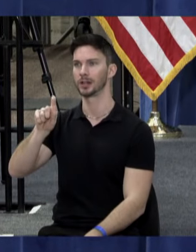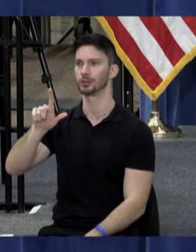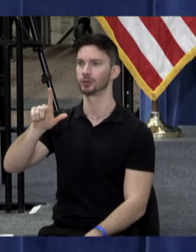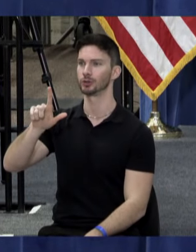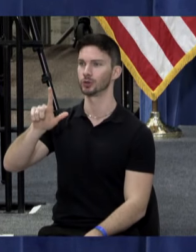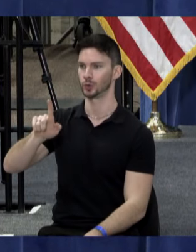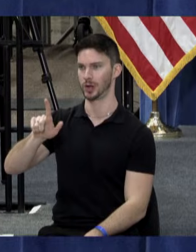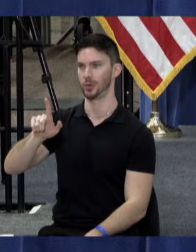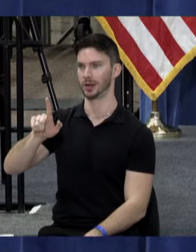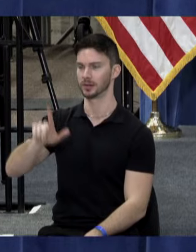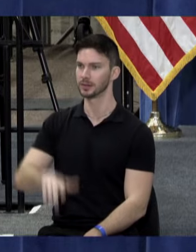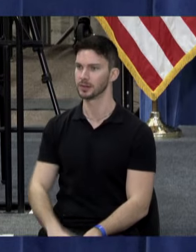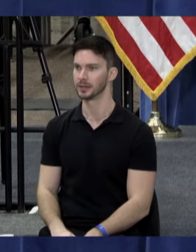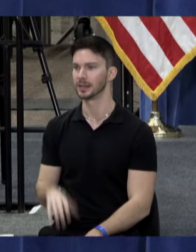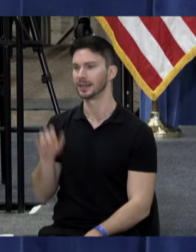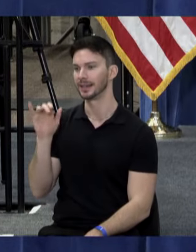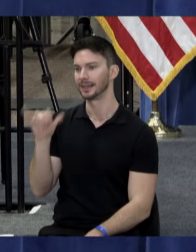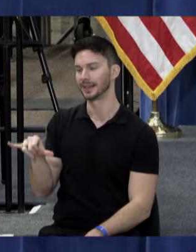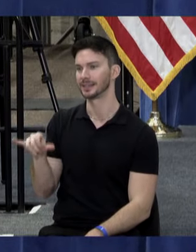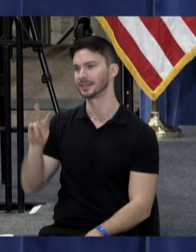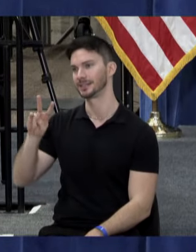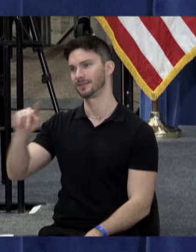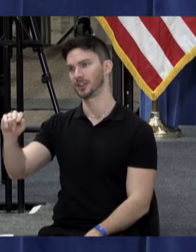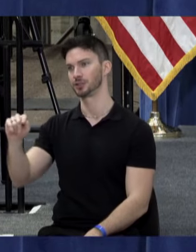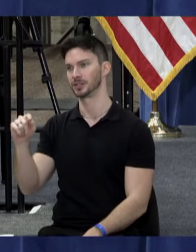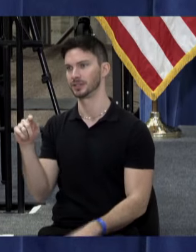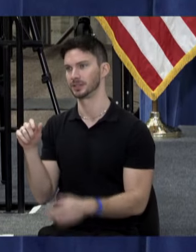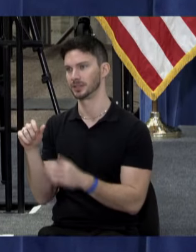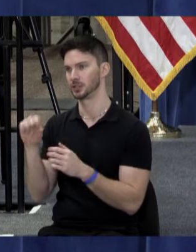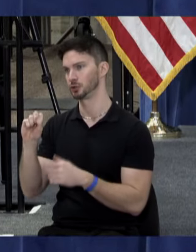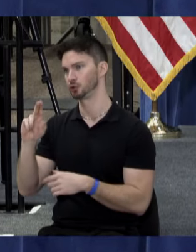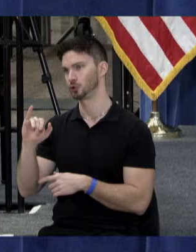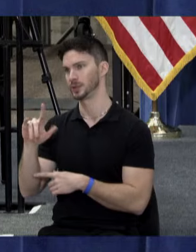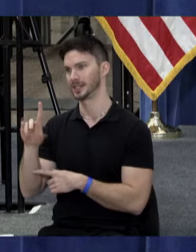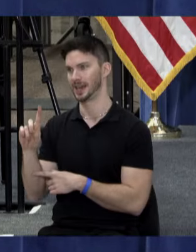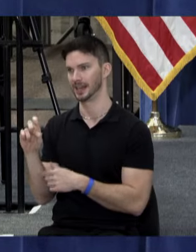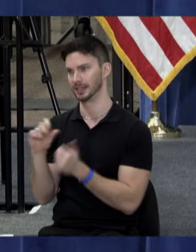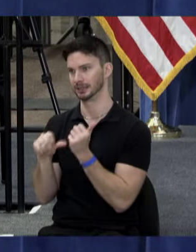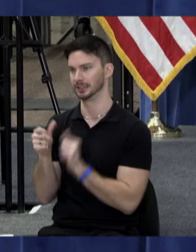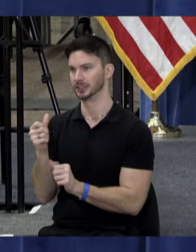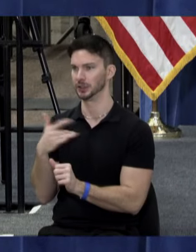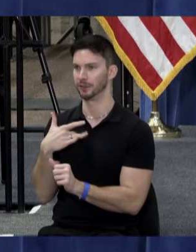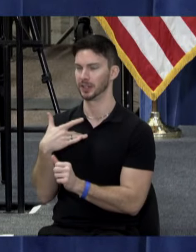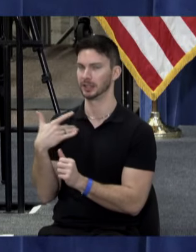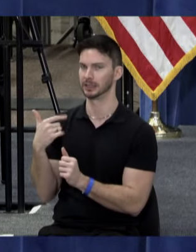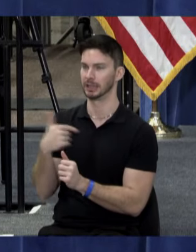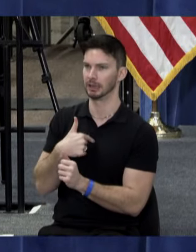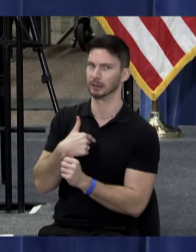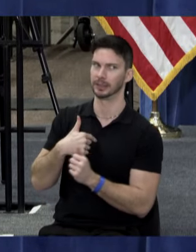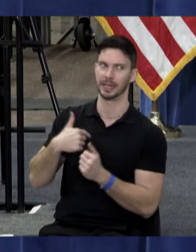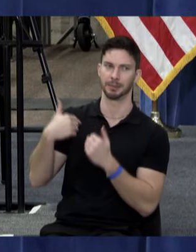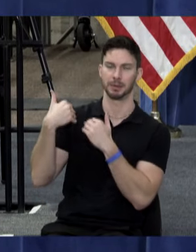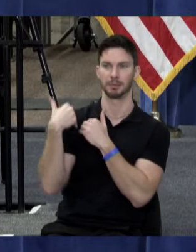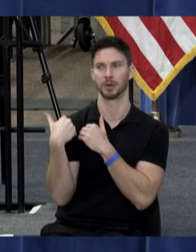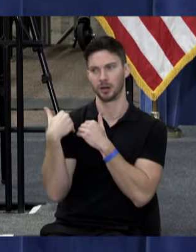Basically it's veteran suicide. Where you feel you're a burden, you -- just overwhelmed and just,